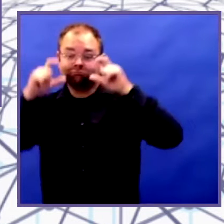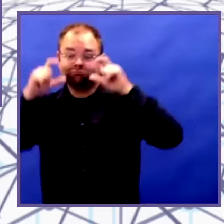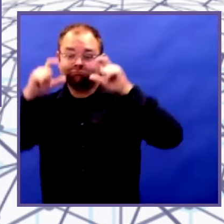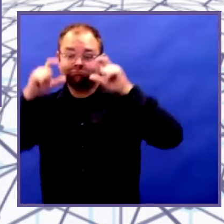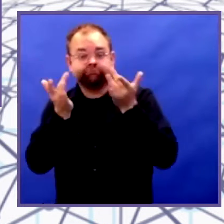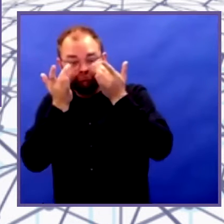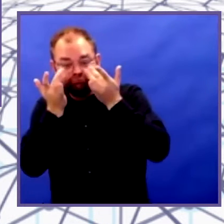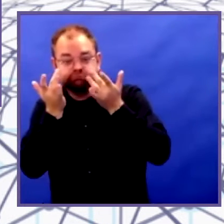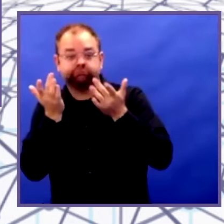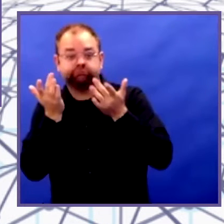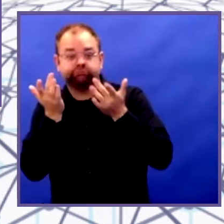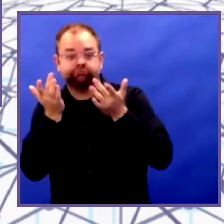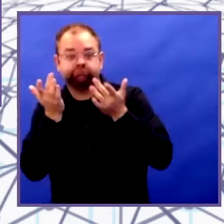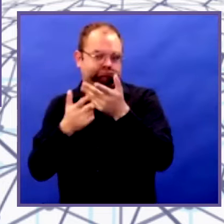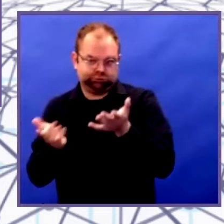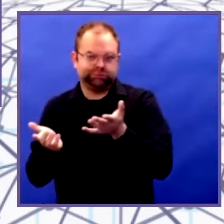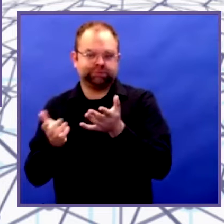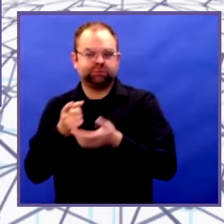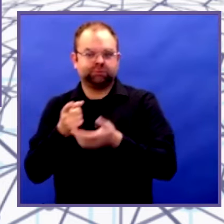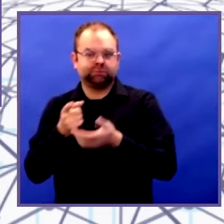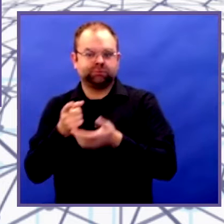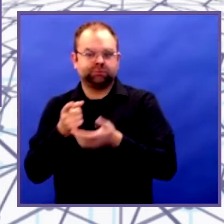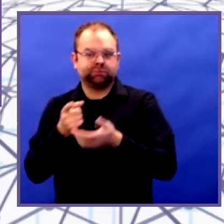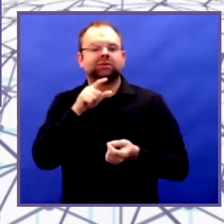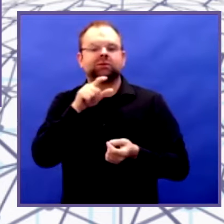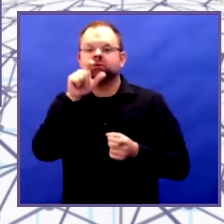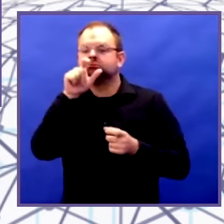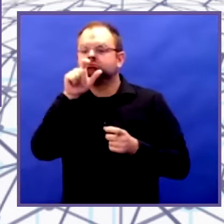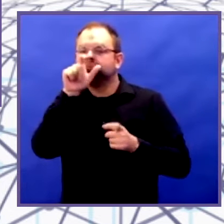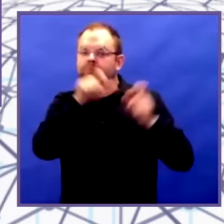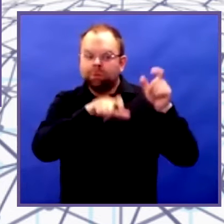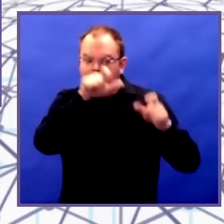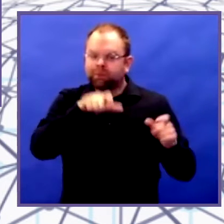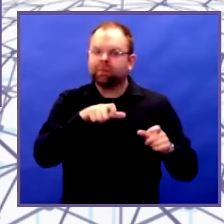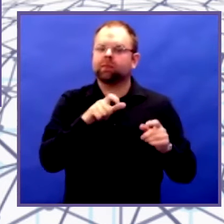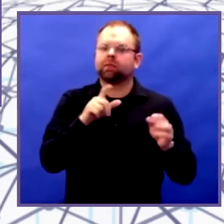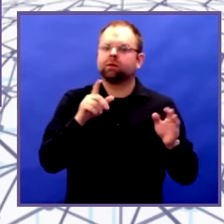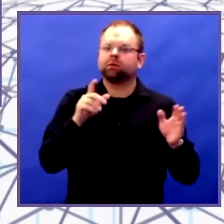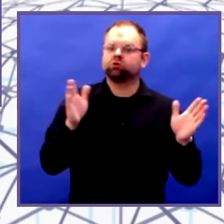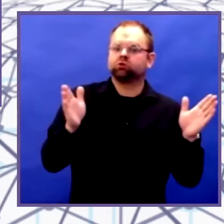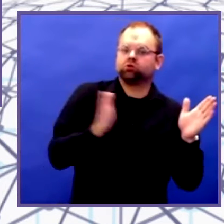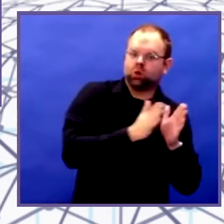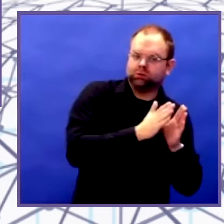group of assistive technology users, with two out of three people 60 plus years old